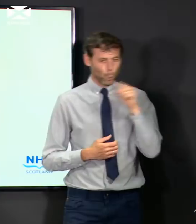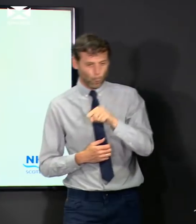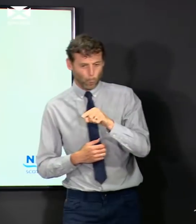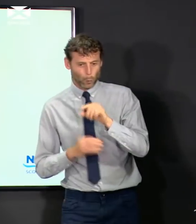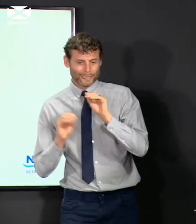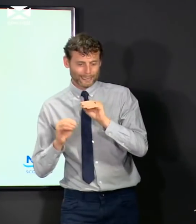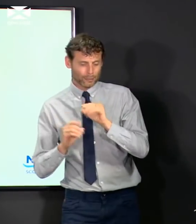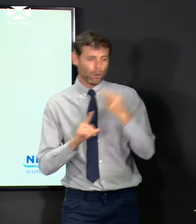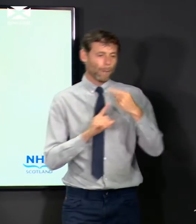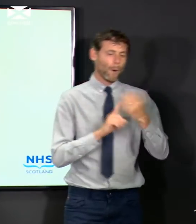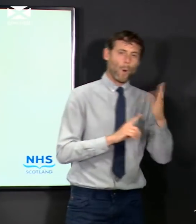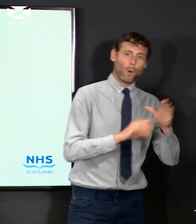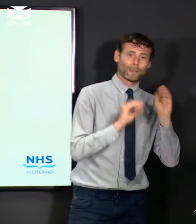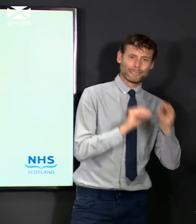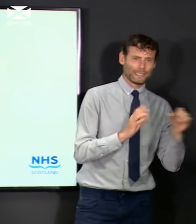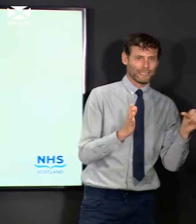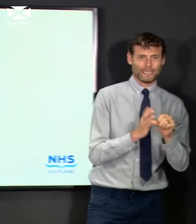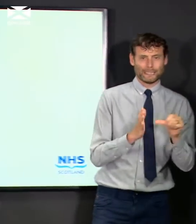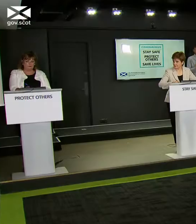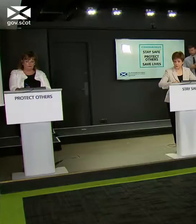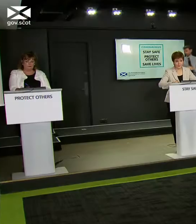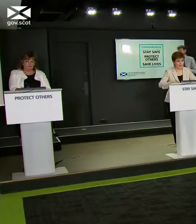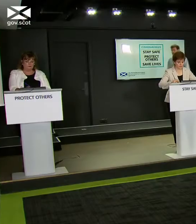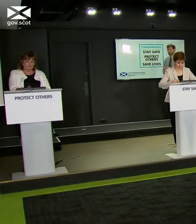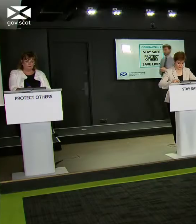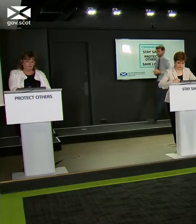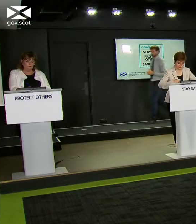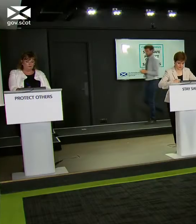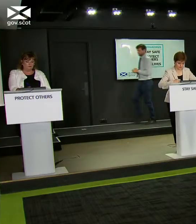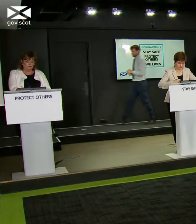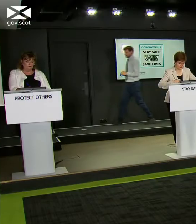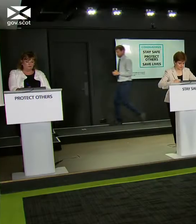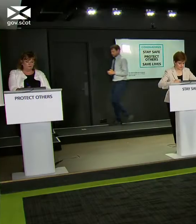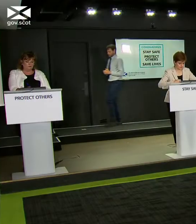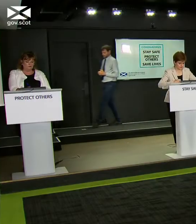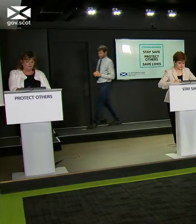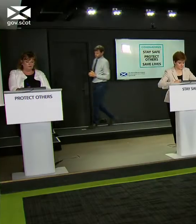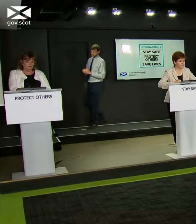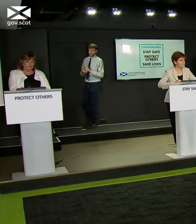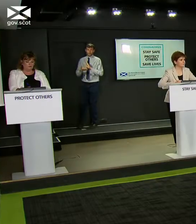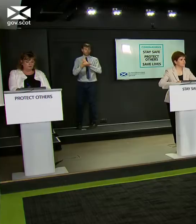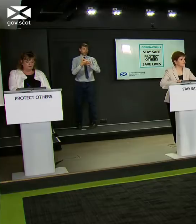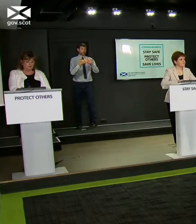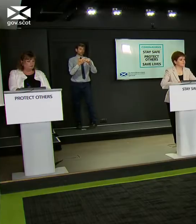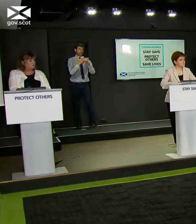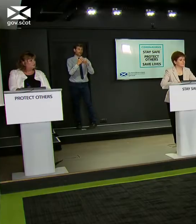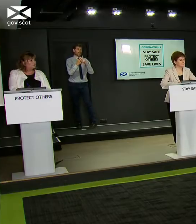and I think it's possible. Thank you. Alistair Grant from the Herald